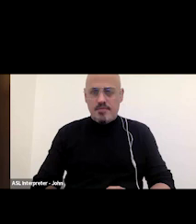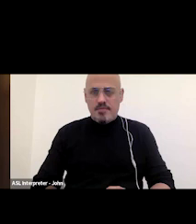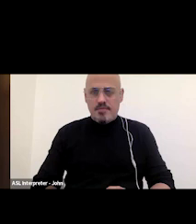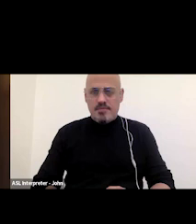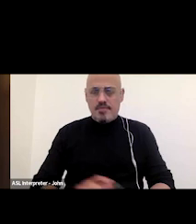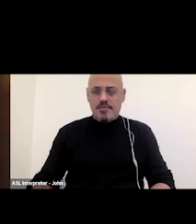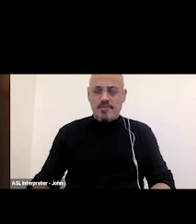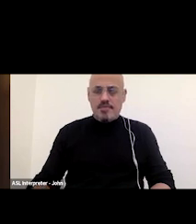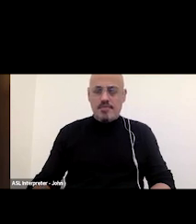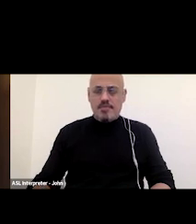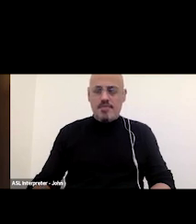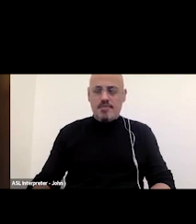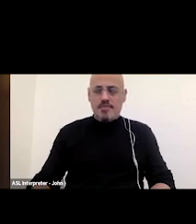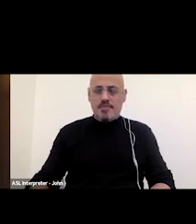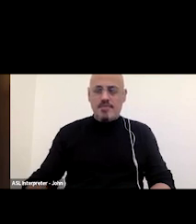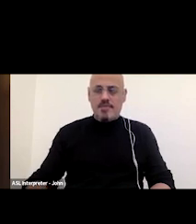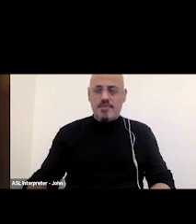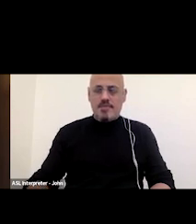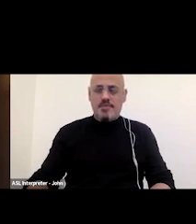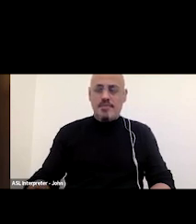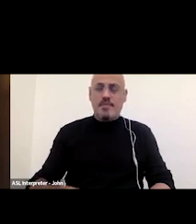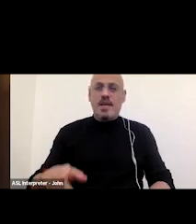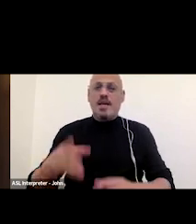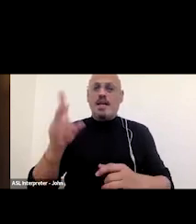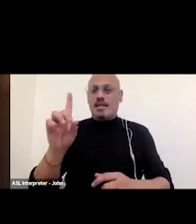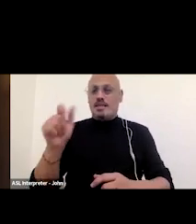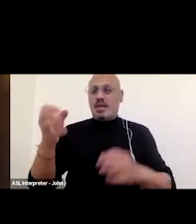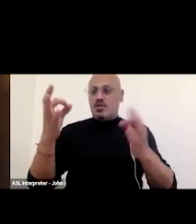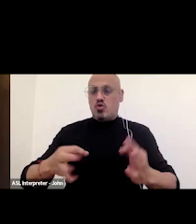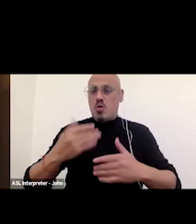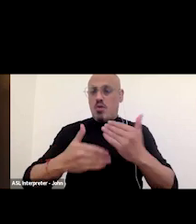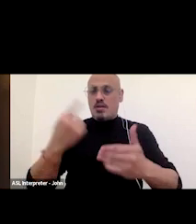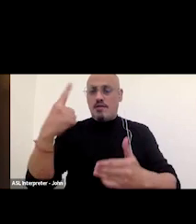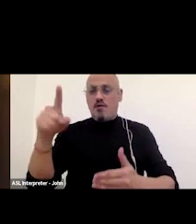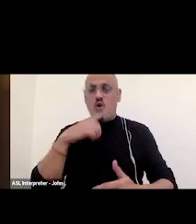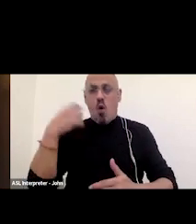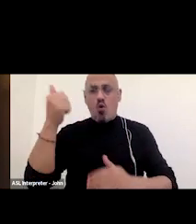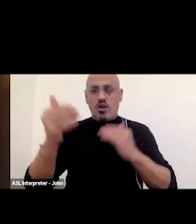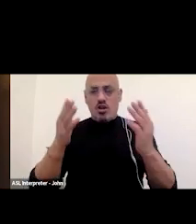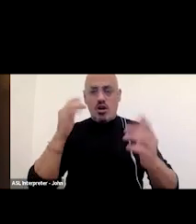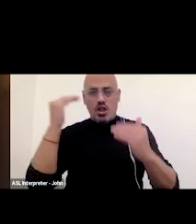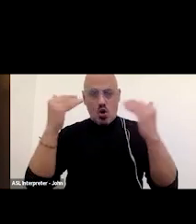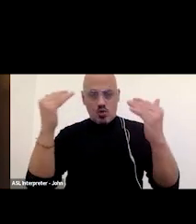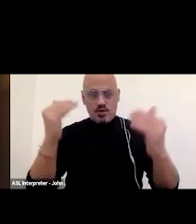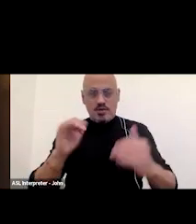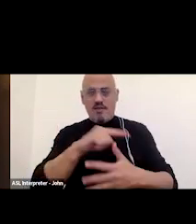gonna talk about the disability determination process for older adults, this is the five-step process.